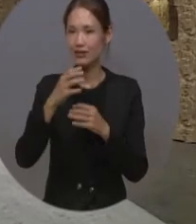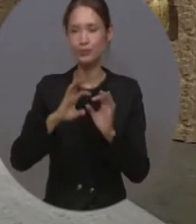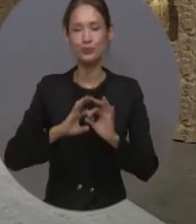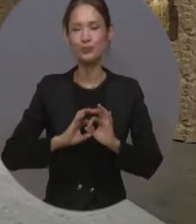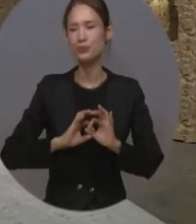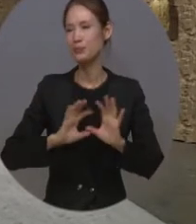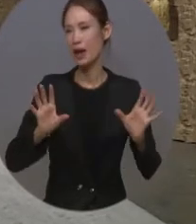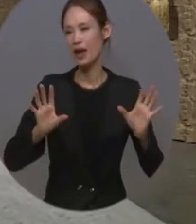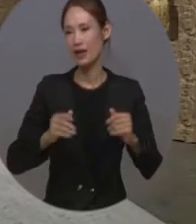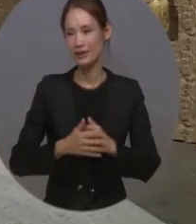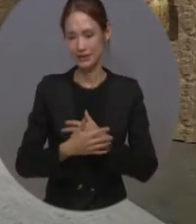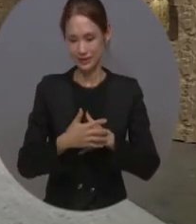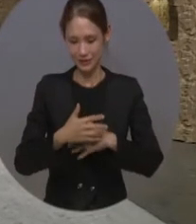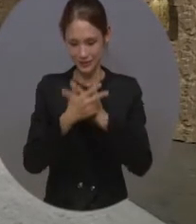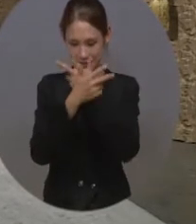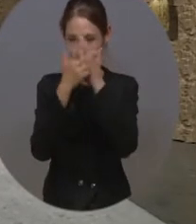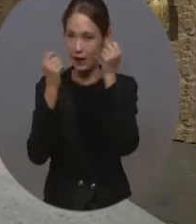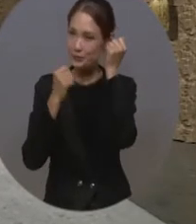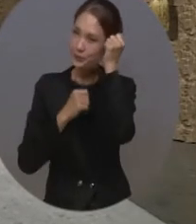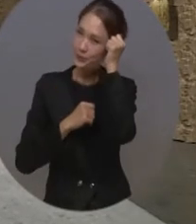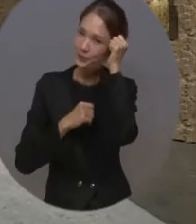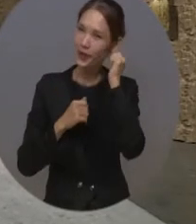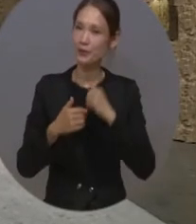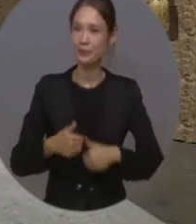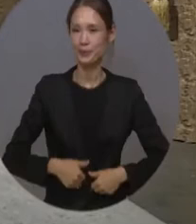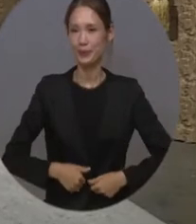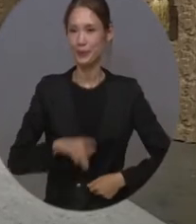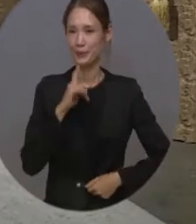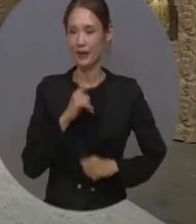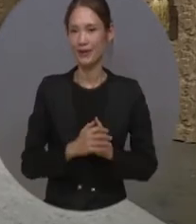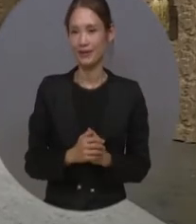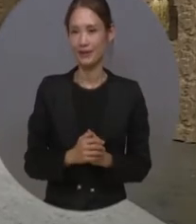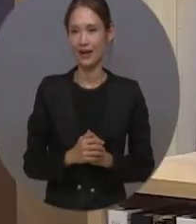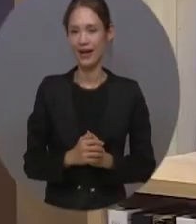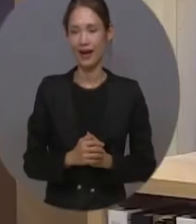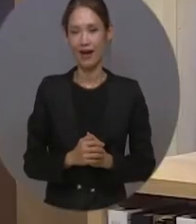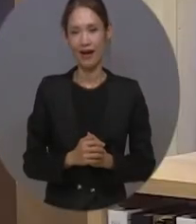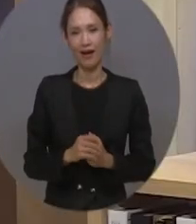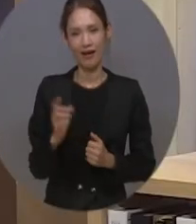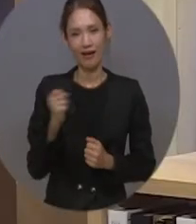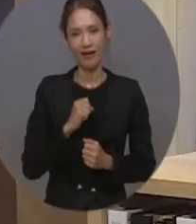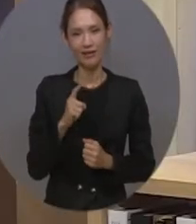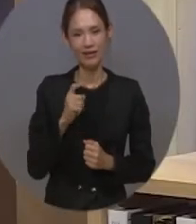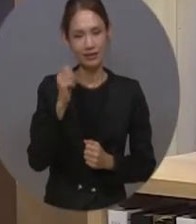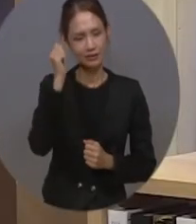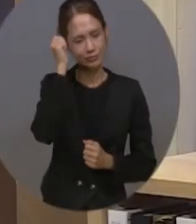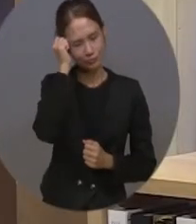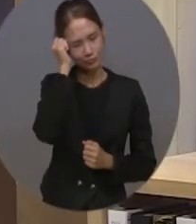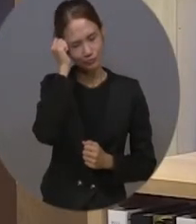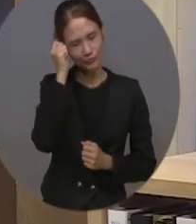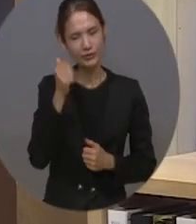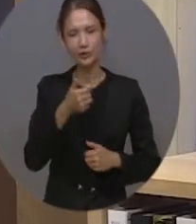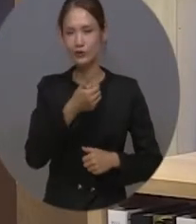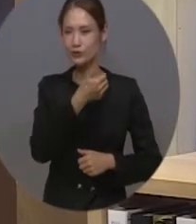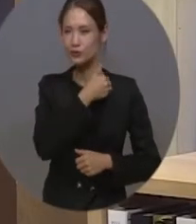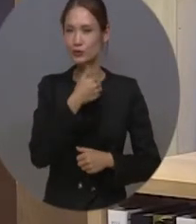without borrowing the power of a machine or surgery or medicine? Right Getting a good night's sleep is the most important part